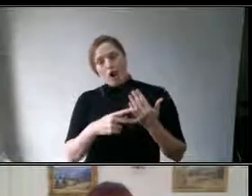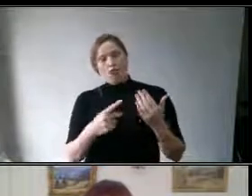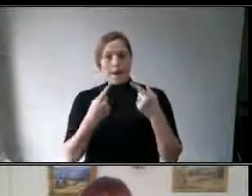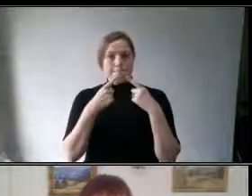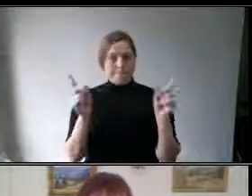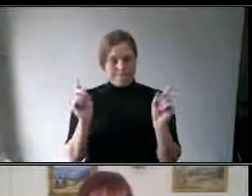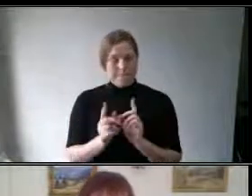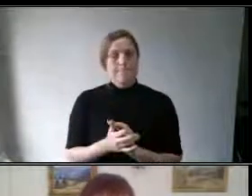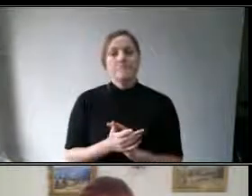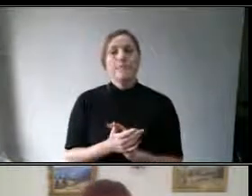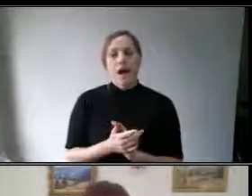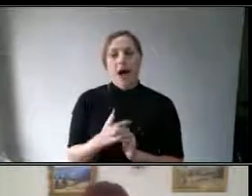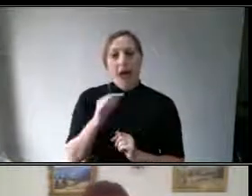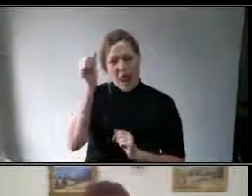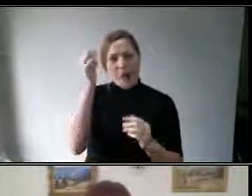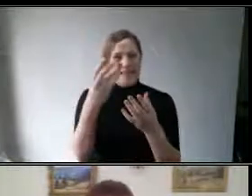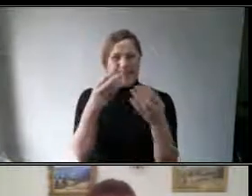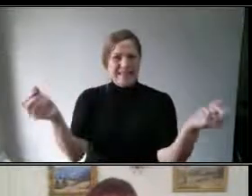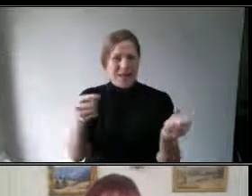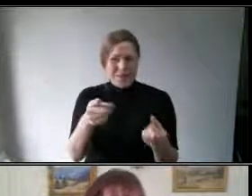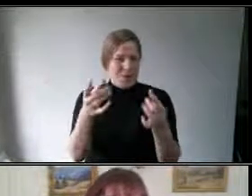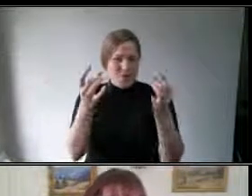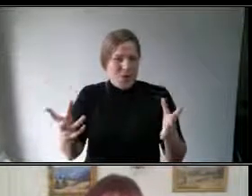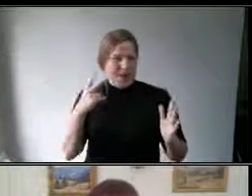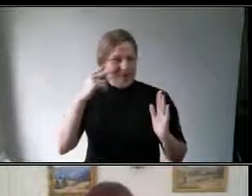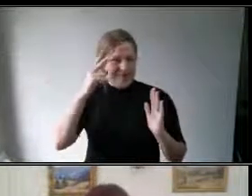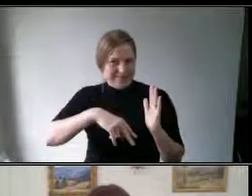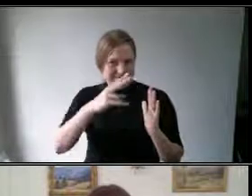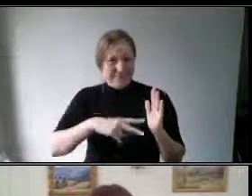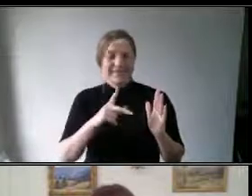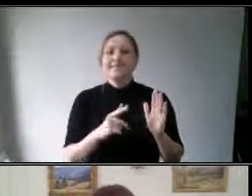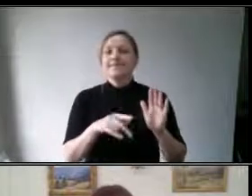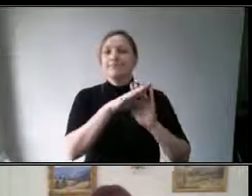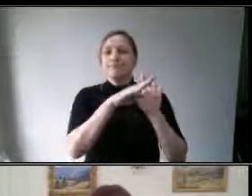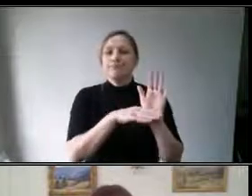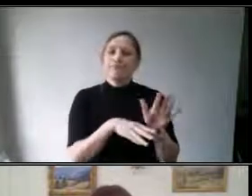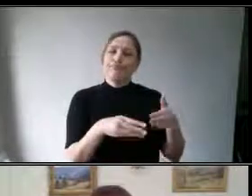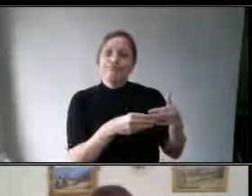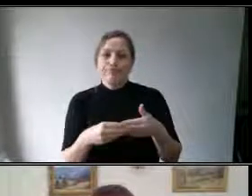some of you might have already um had a quick look at the guidelines which which came out last week